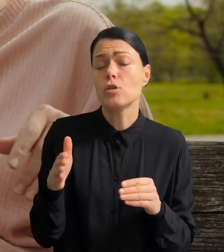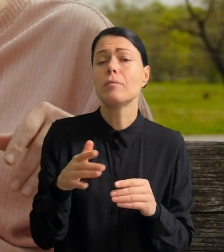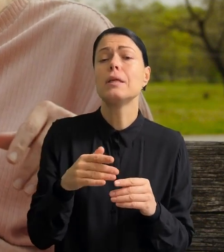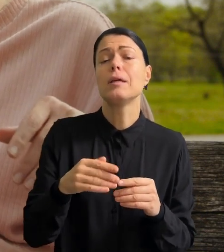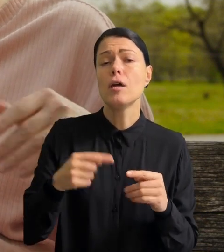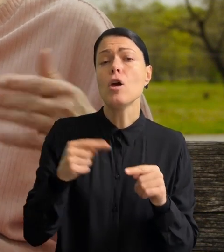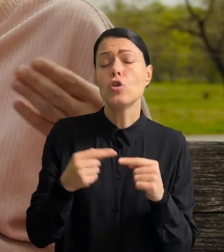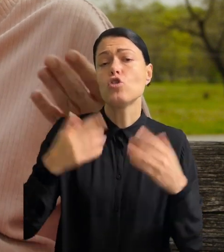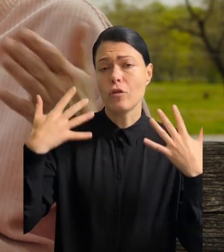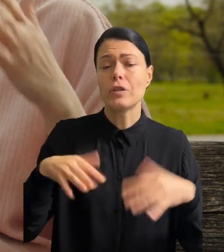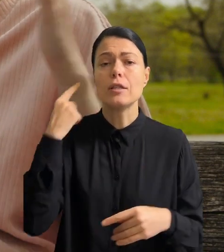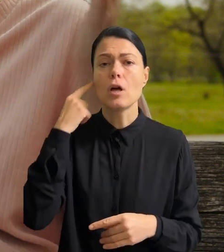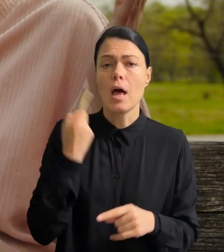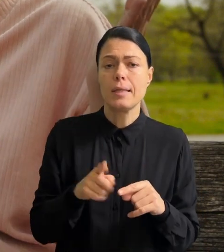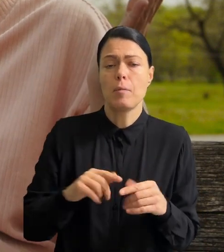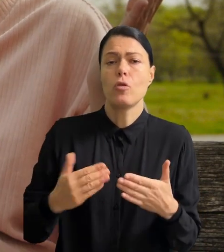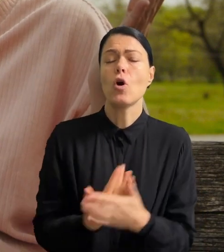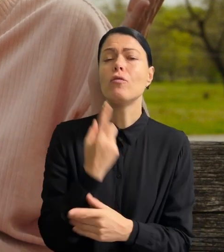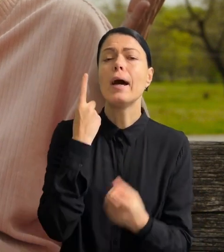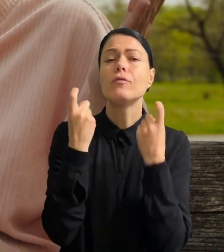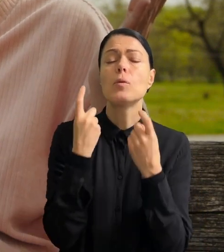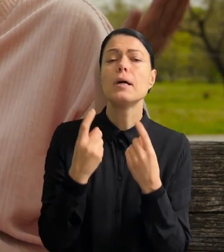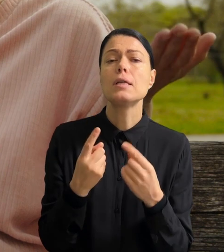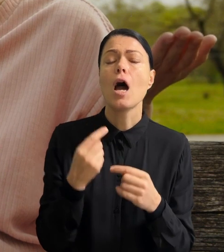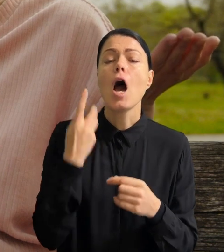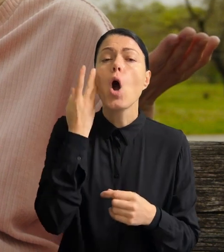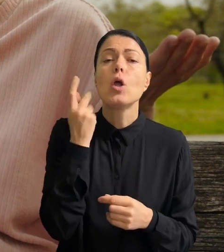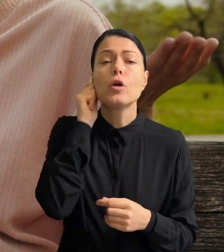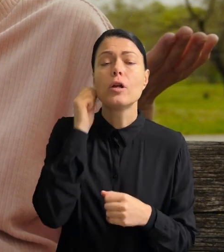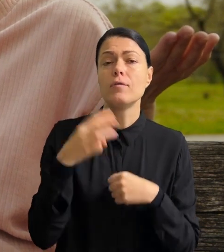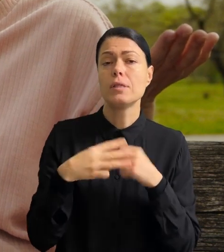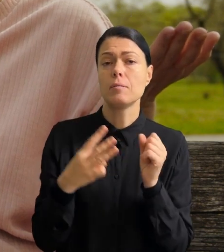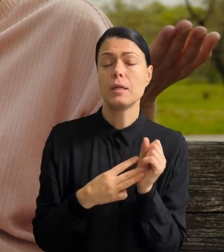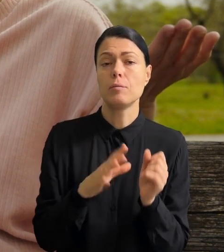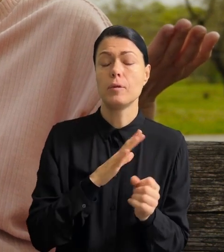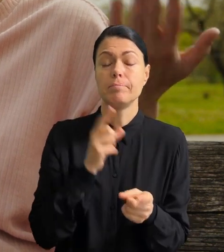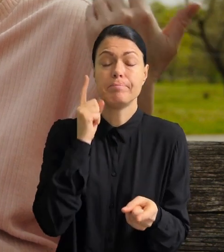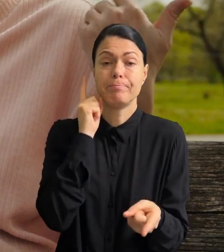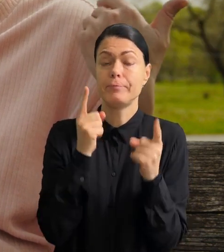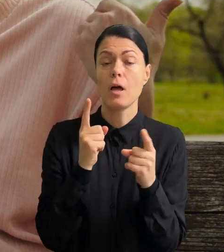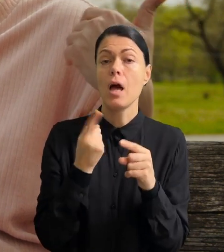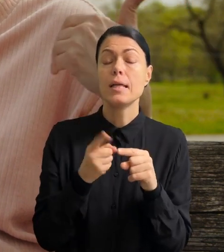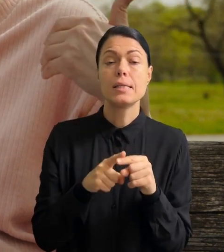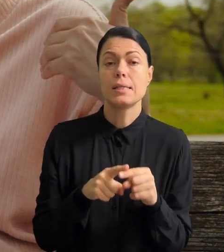I was 18, and that was completely new information. I was shocked.